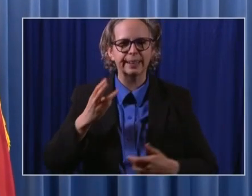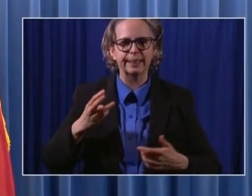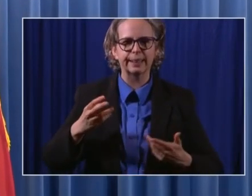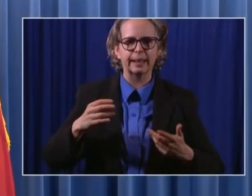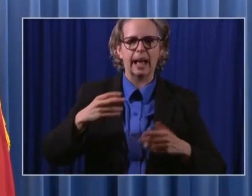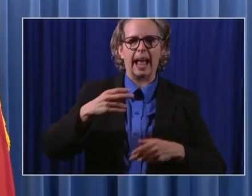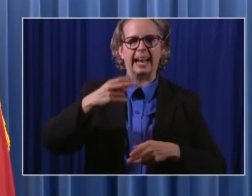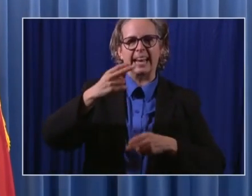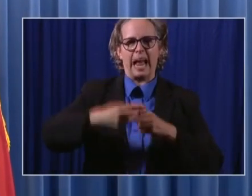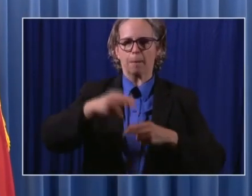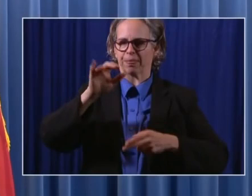JULY 11th.